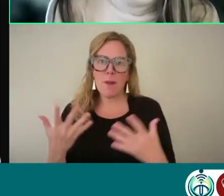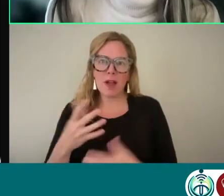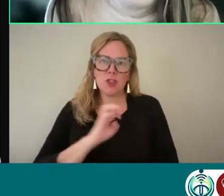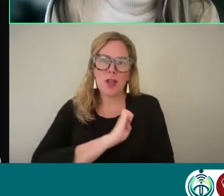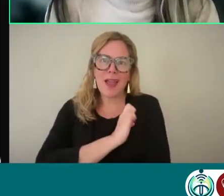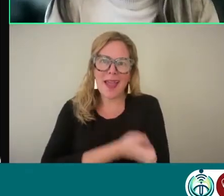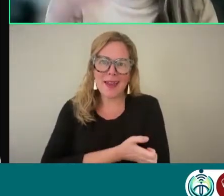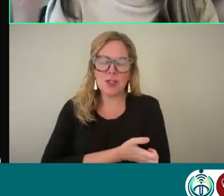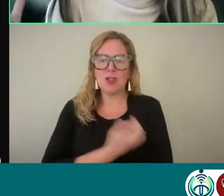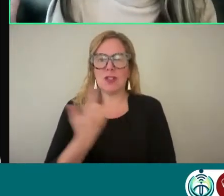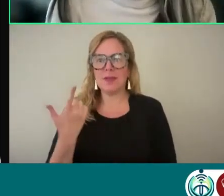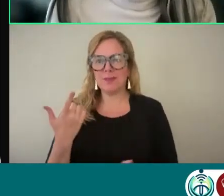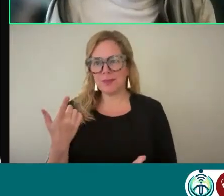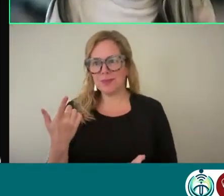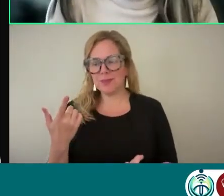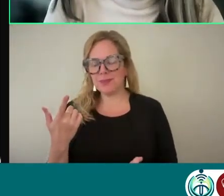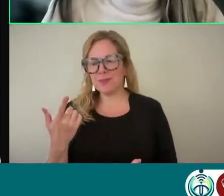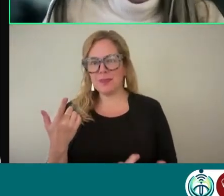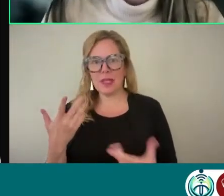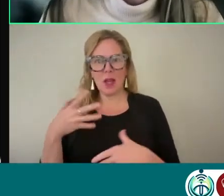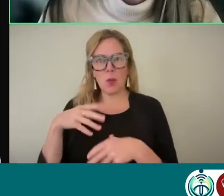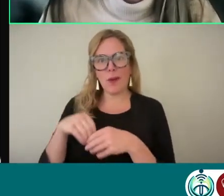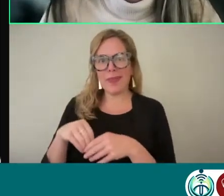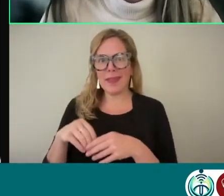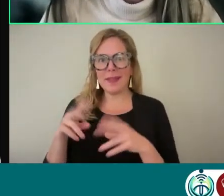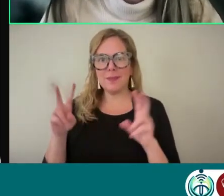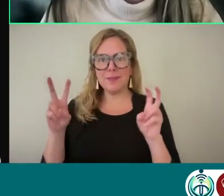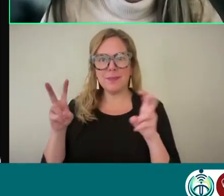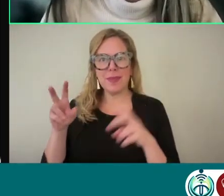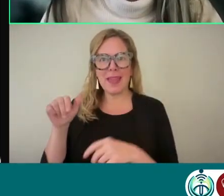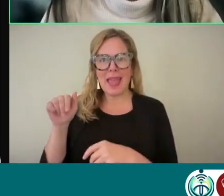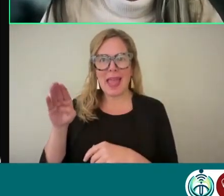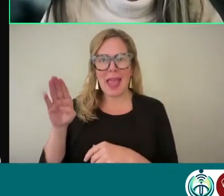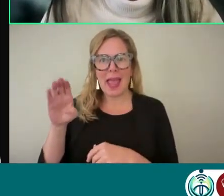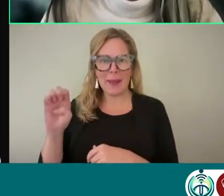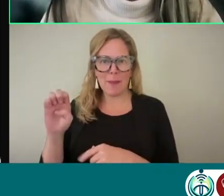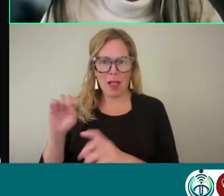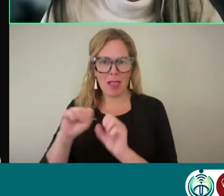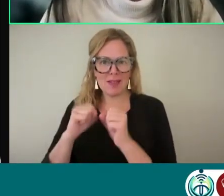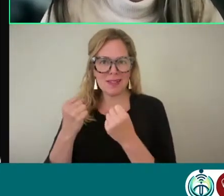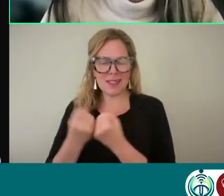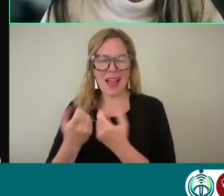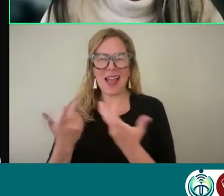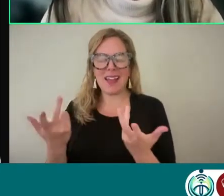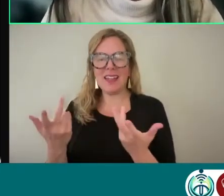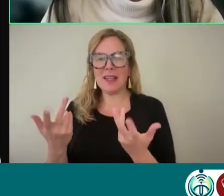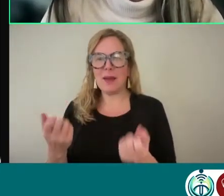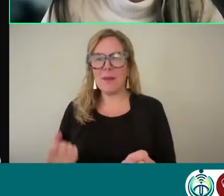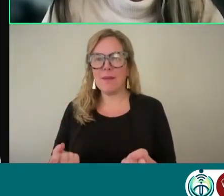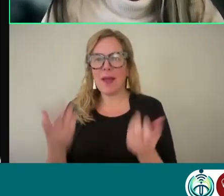in in ableist societies by the amount of spoons they have, just indicating energy levels.